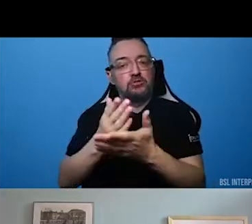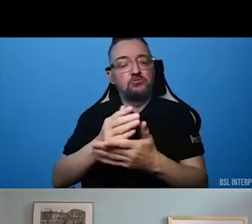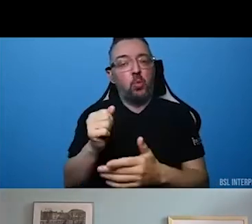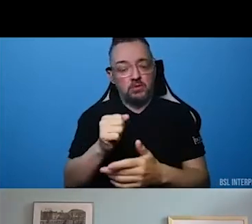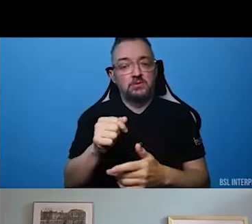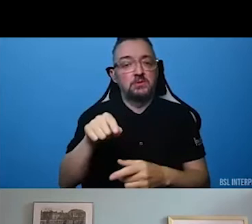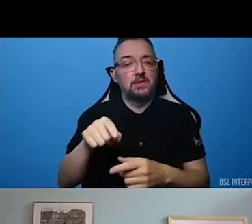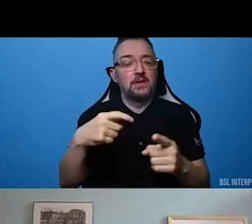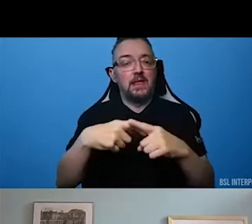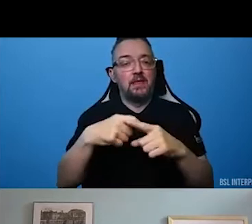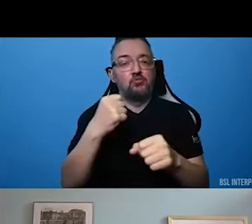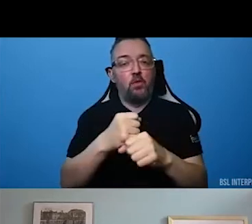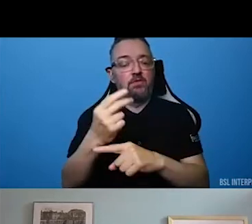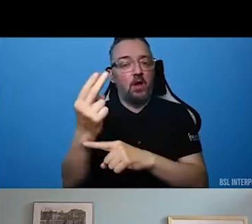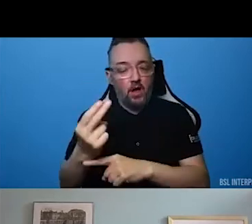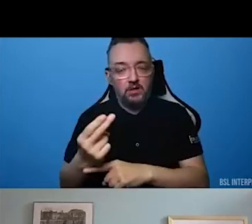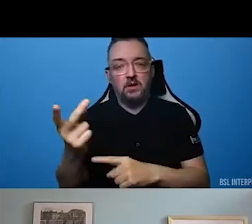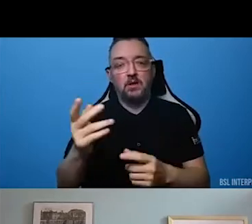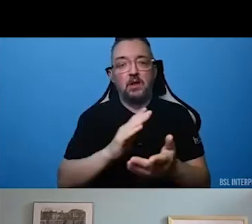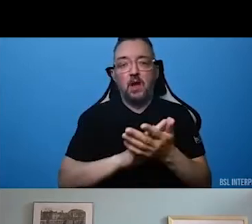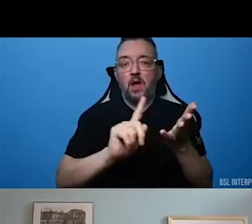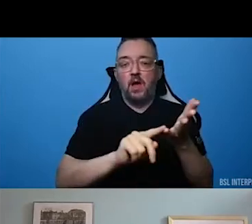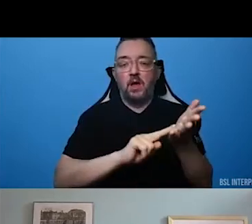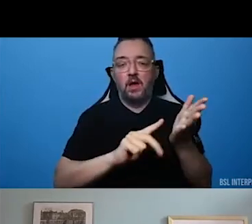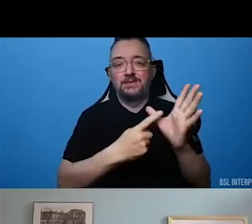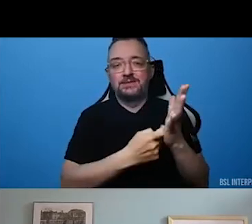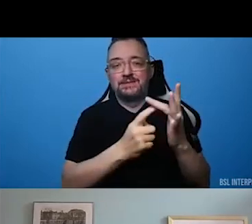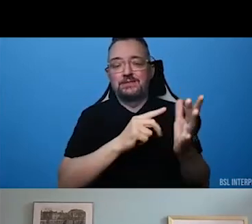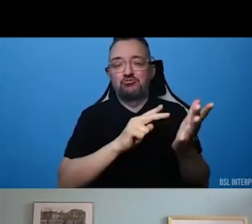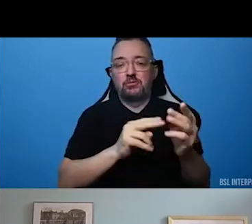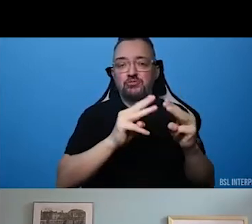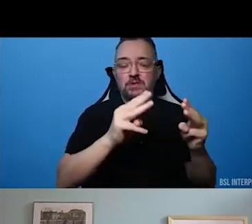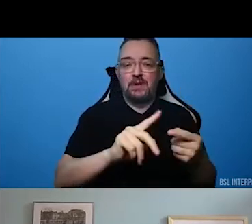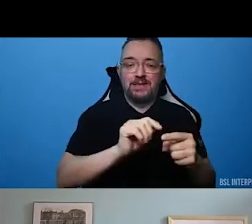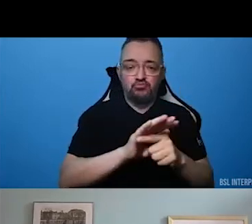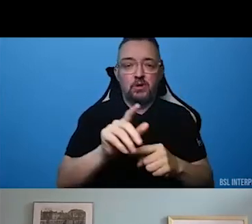the Kelvingrove Art Gallery and Hunterian Museum, National Museum of Scotland